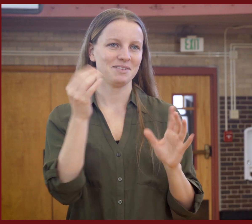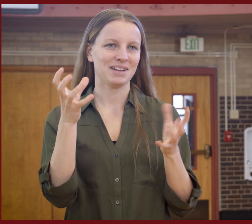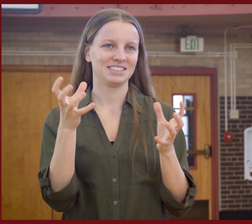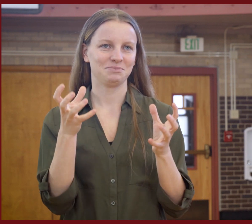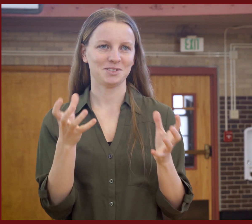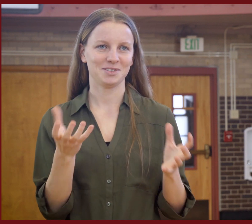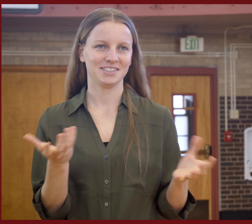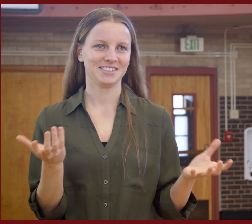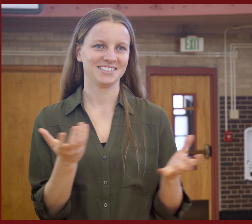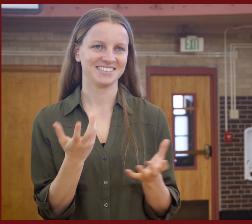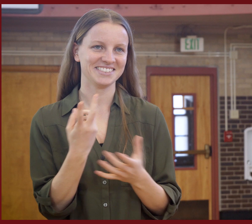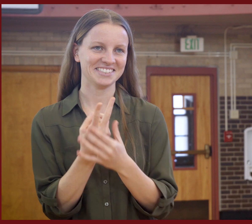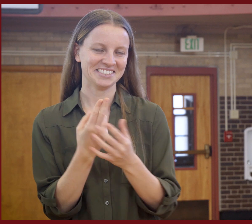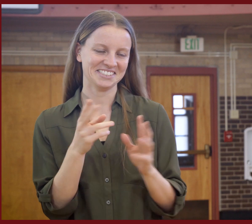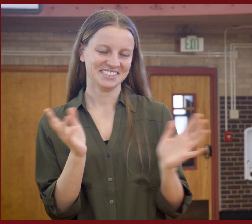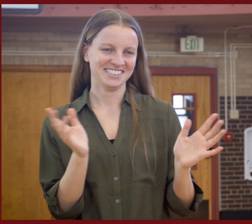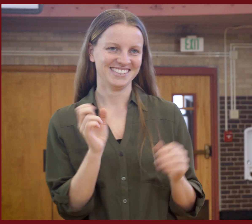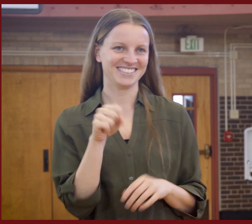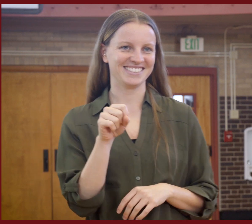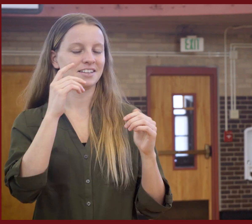and basketball. Both of them.